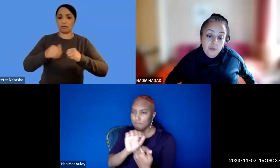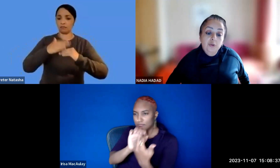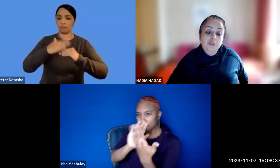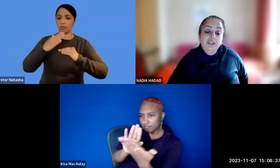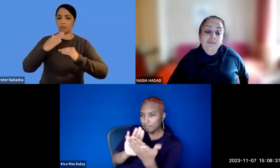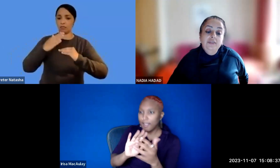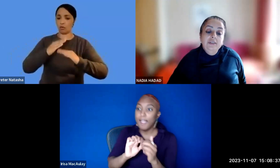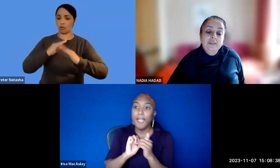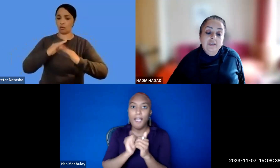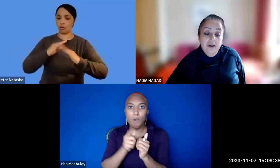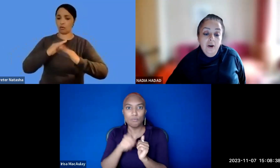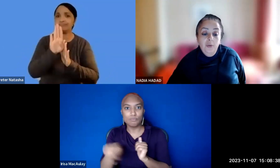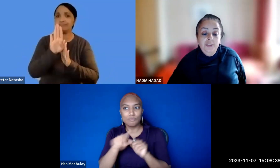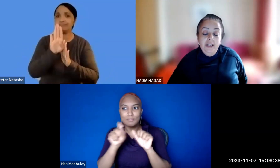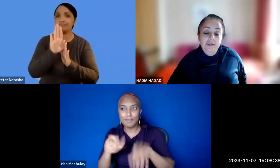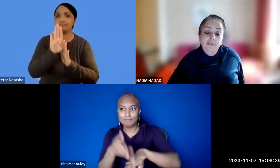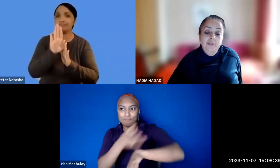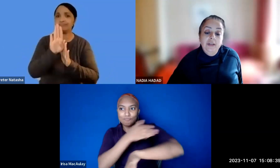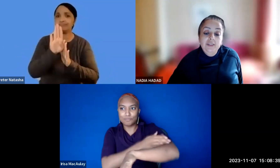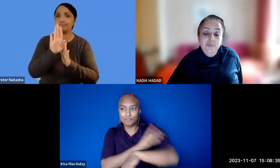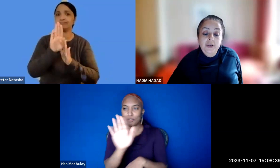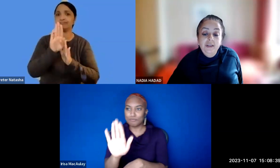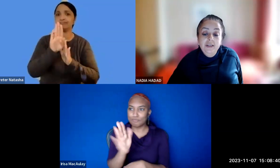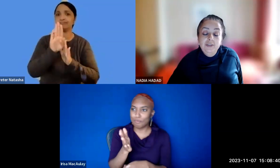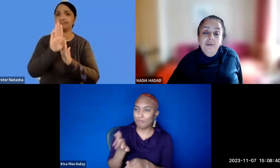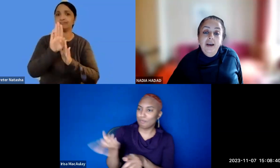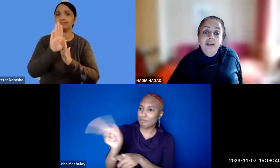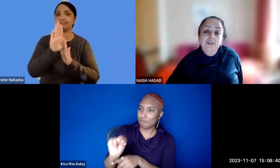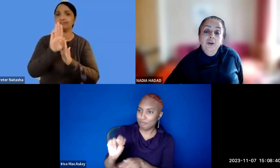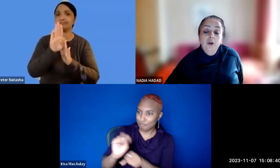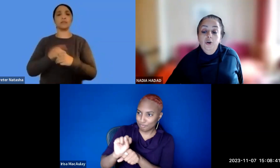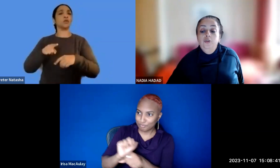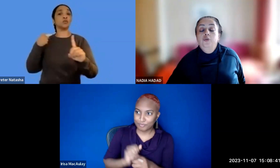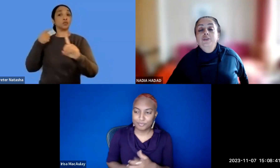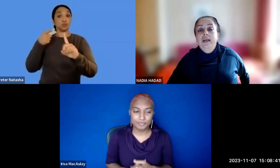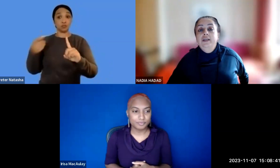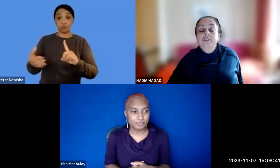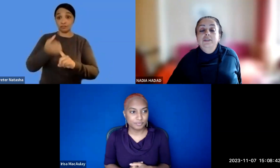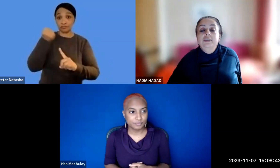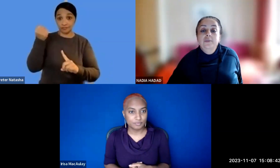To achieve this objective, the meeting is divided in two sections.